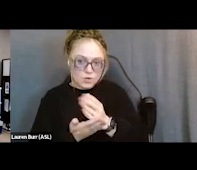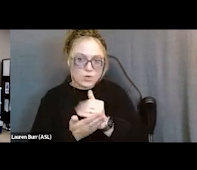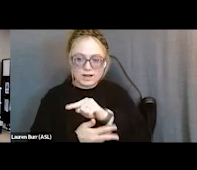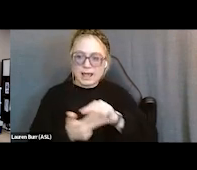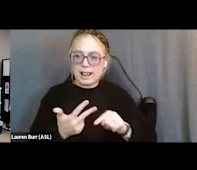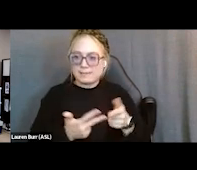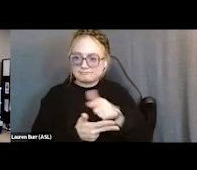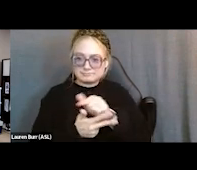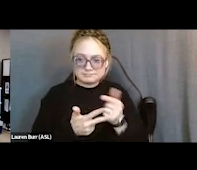I'll tell you.